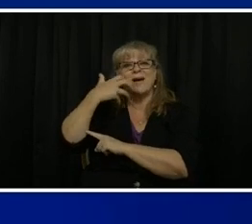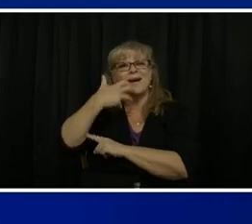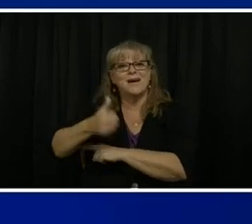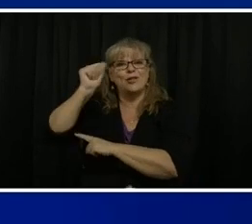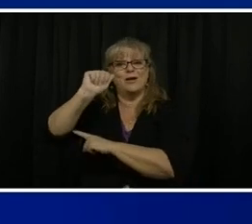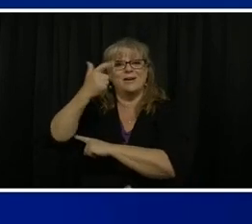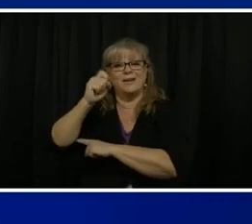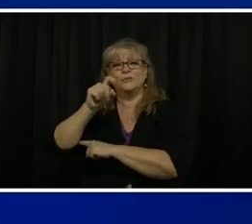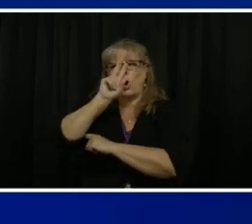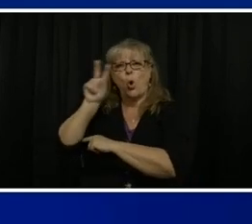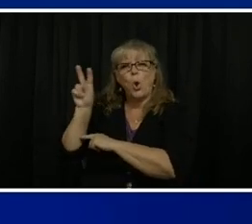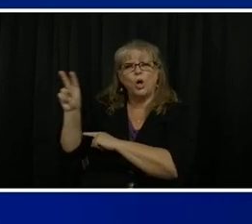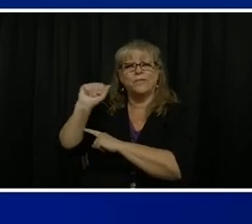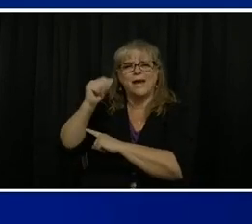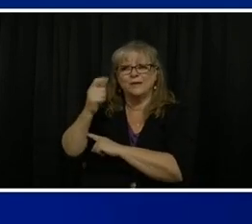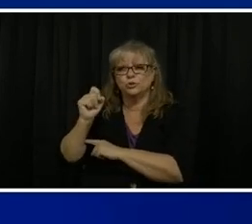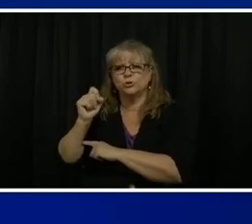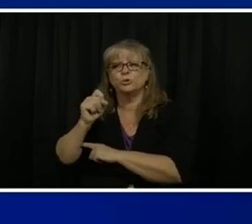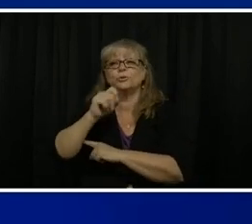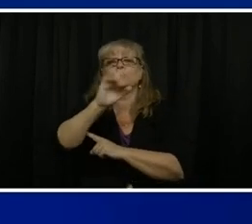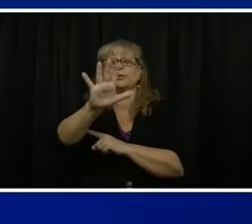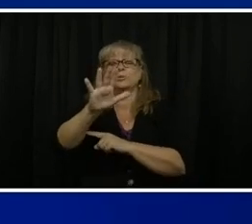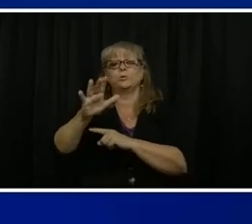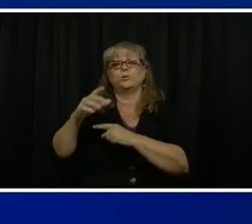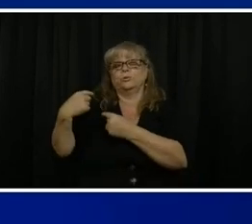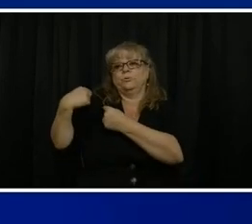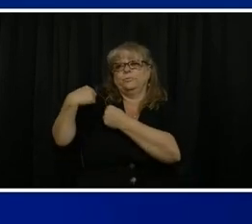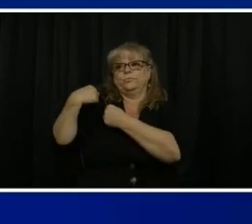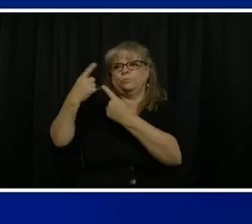THAT IS A CHANGE IN THE AID